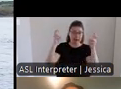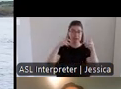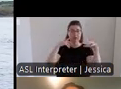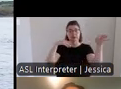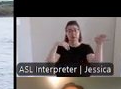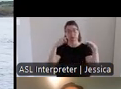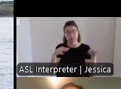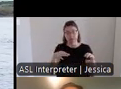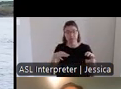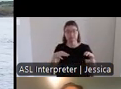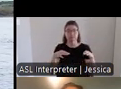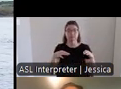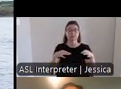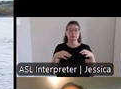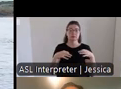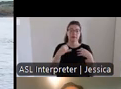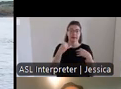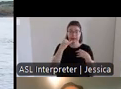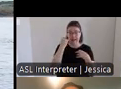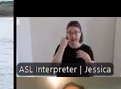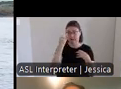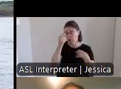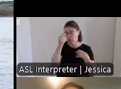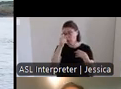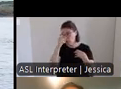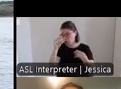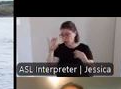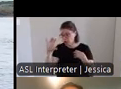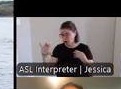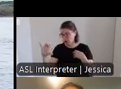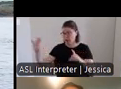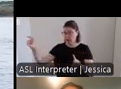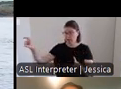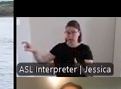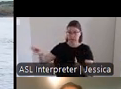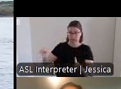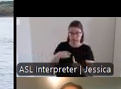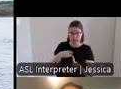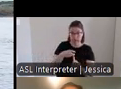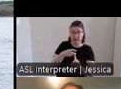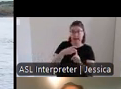you know, if you are bringing a Google Doc into Manifold, this is how you can make it accessible.